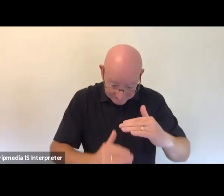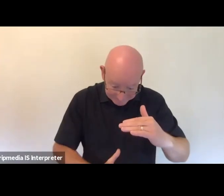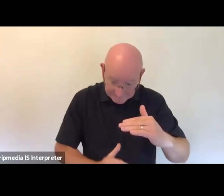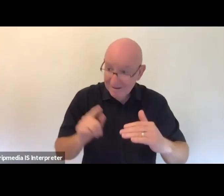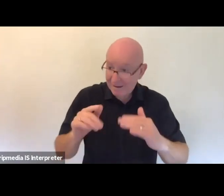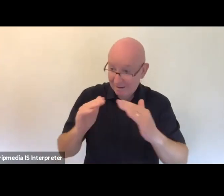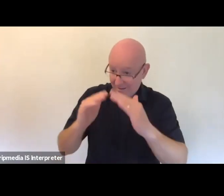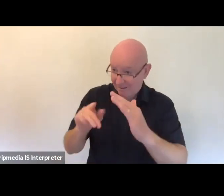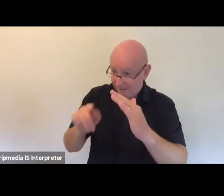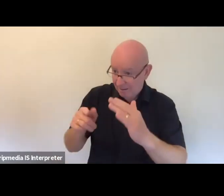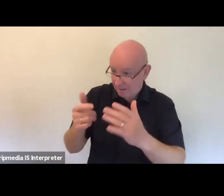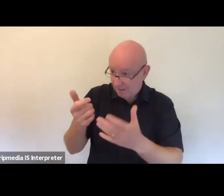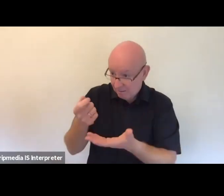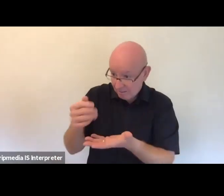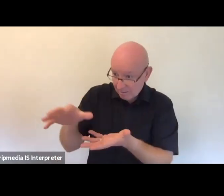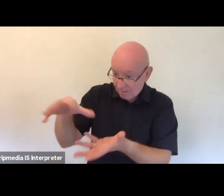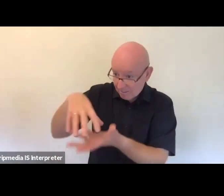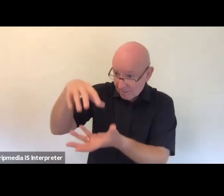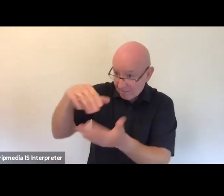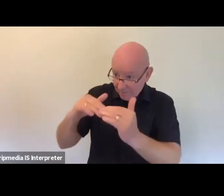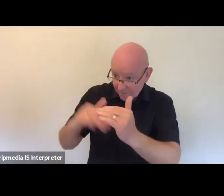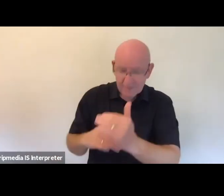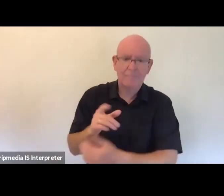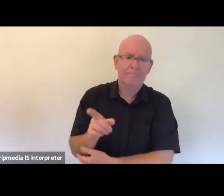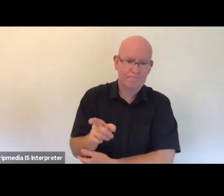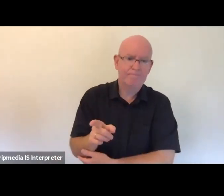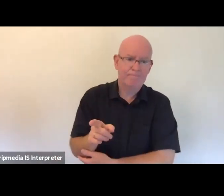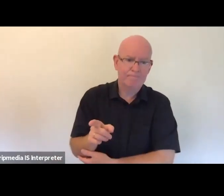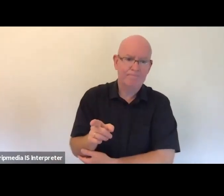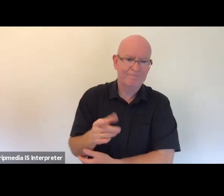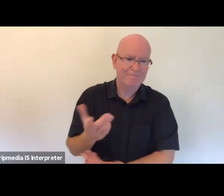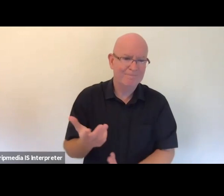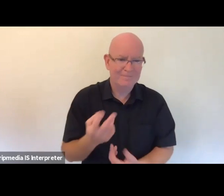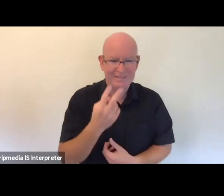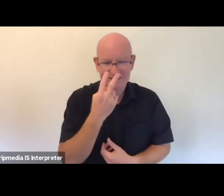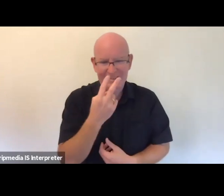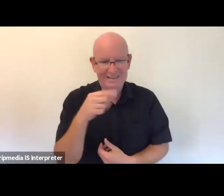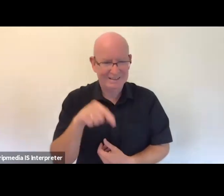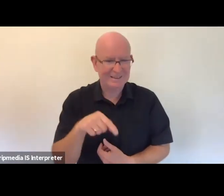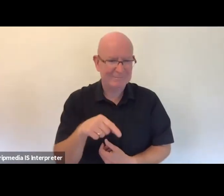during the two months of the lockdown